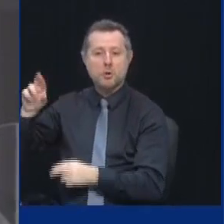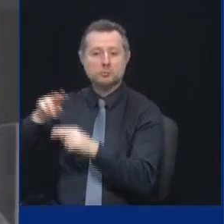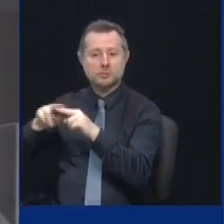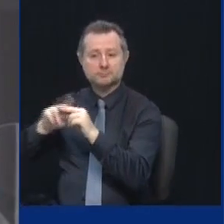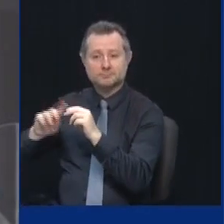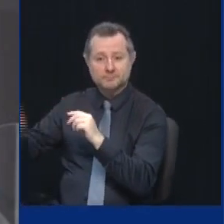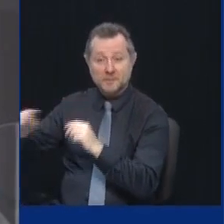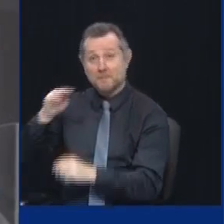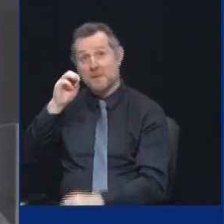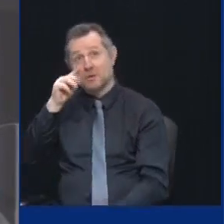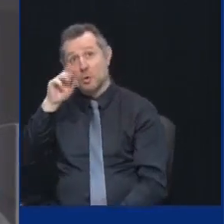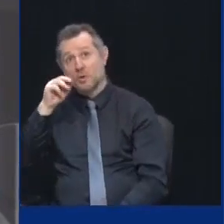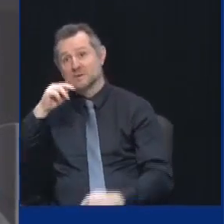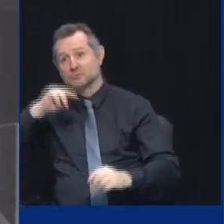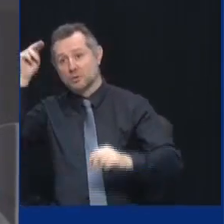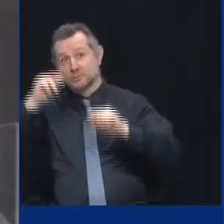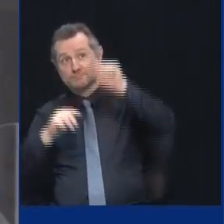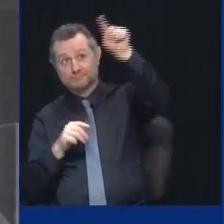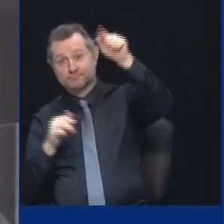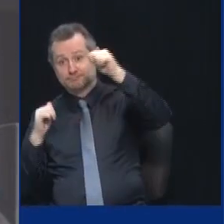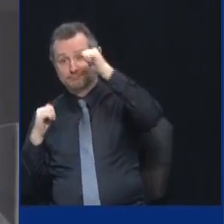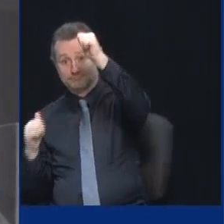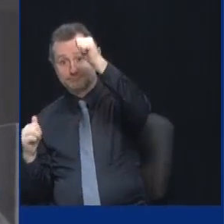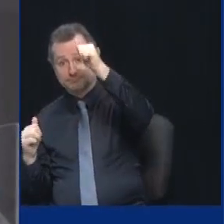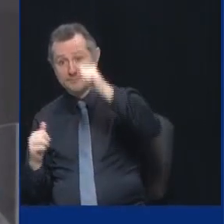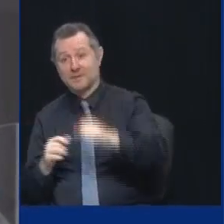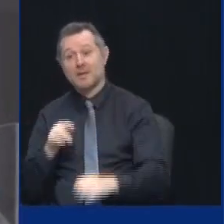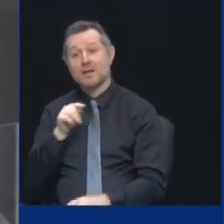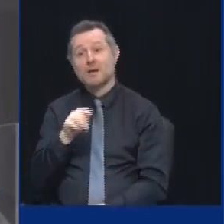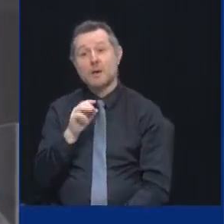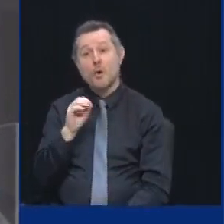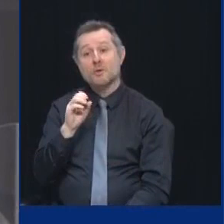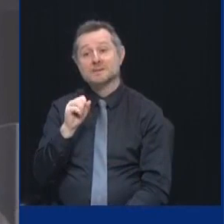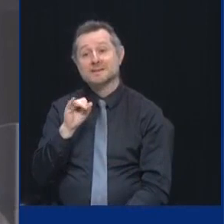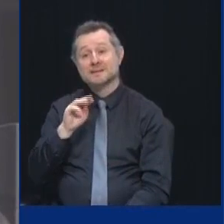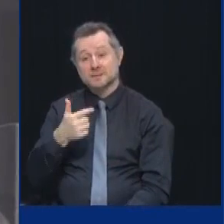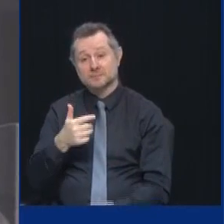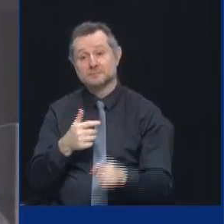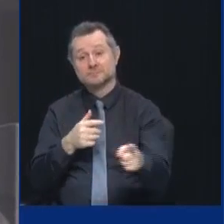THANKS. IN ADDITION TO THE SIX NEW YORK